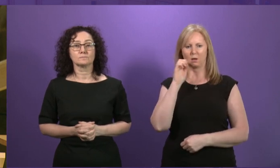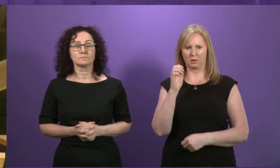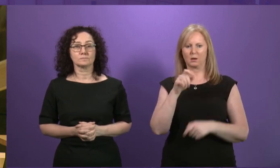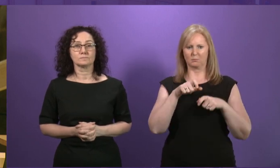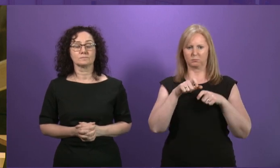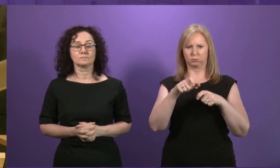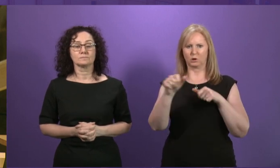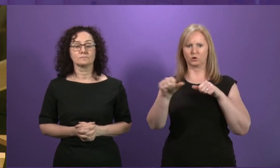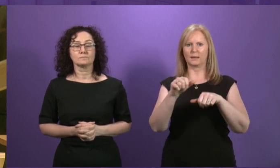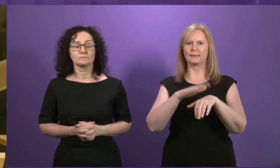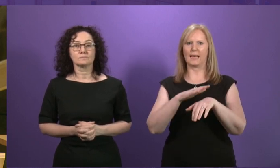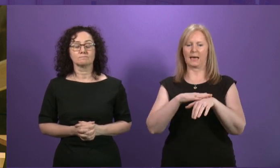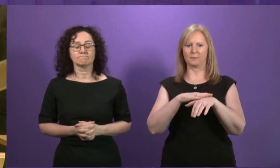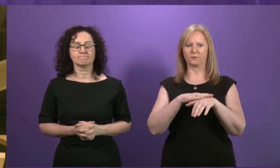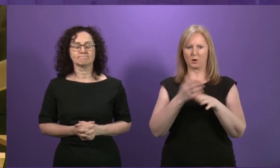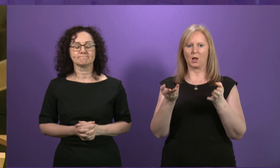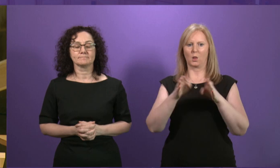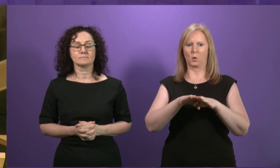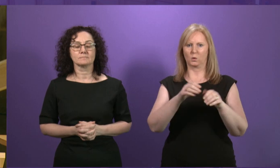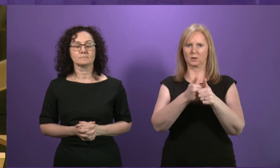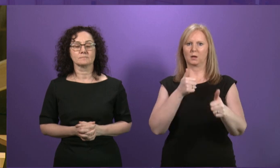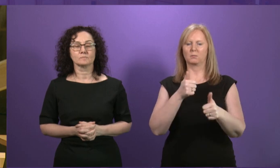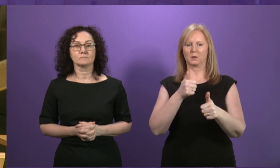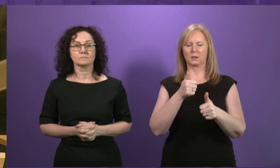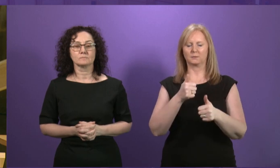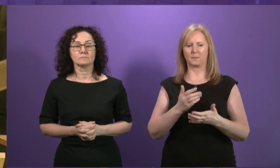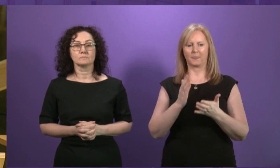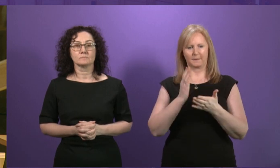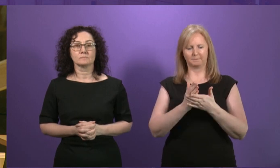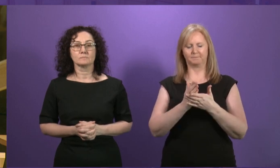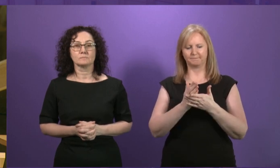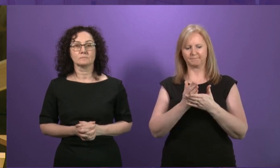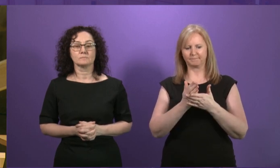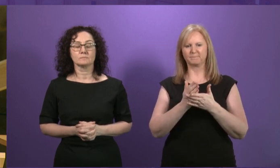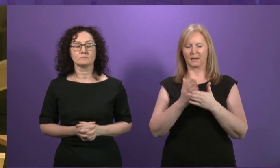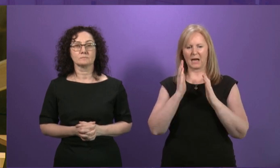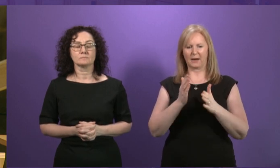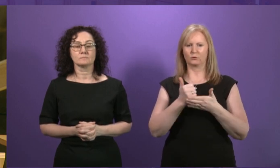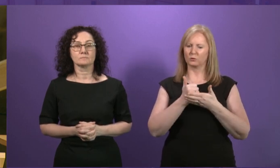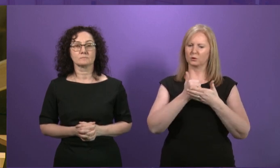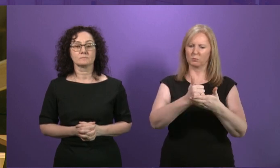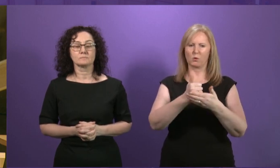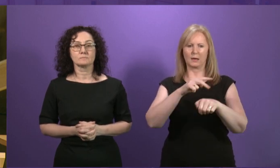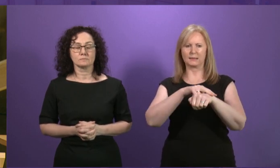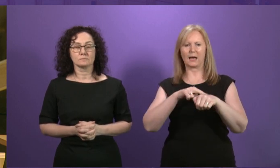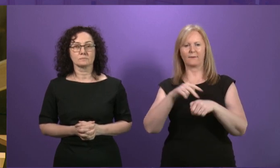of the firm. The priority in the immediate term must clearly be focused on supporting the staff and their families through this difficult period.